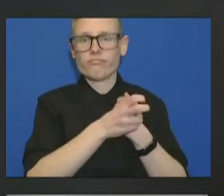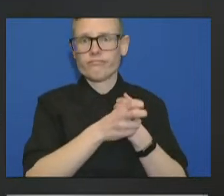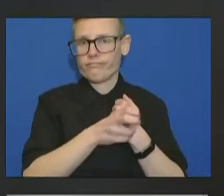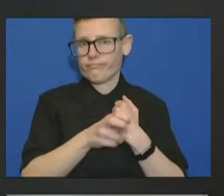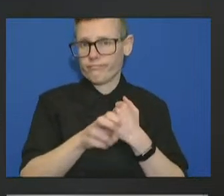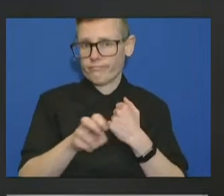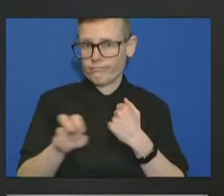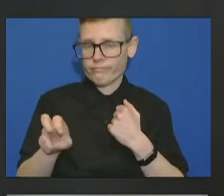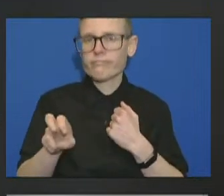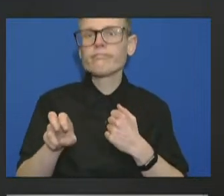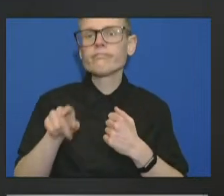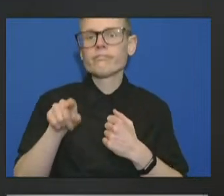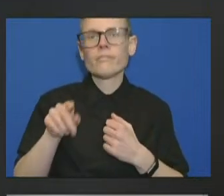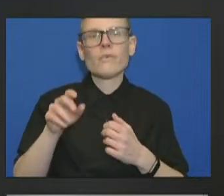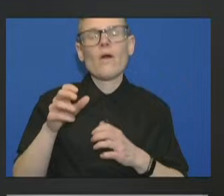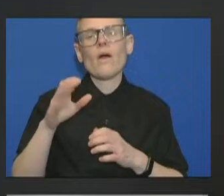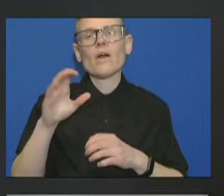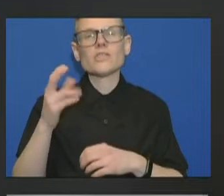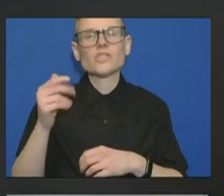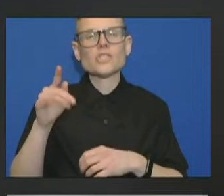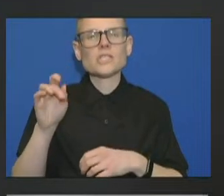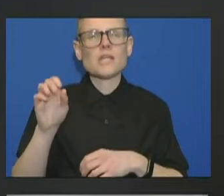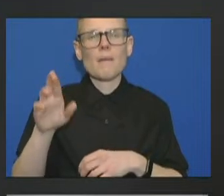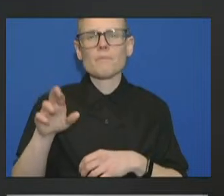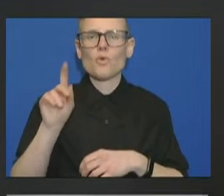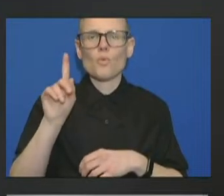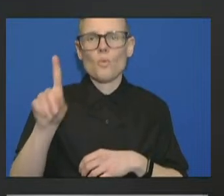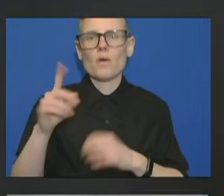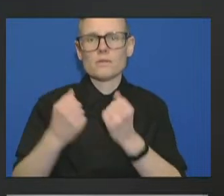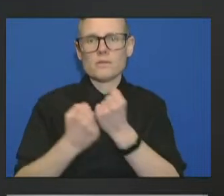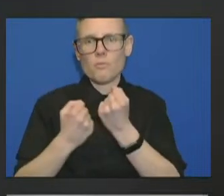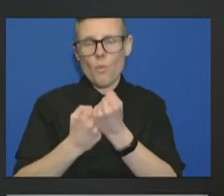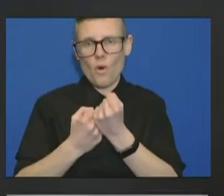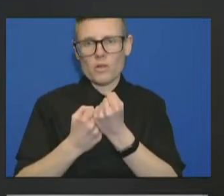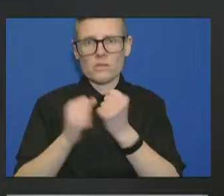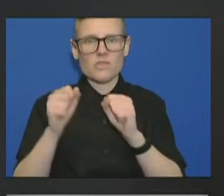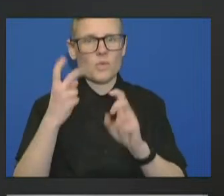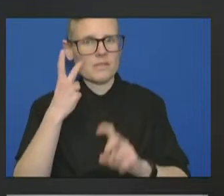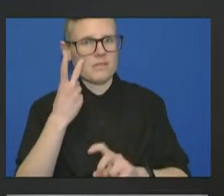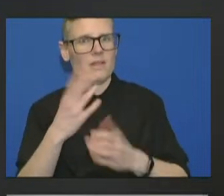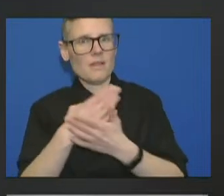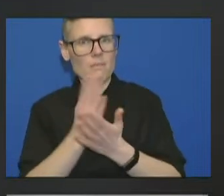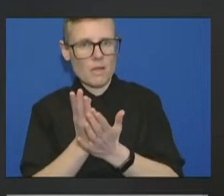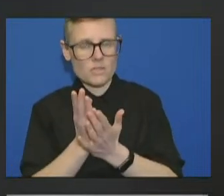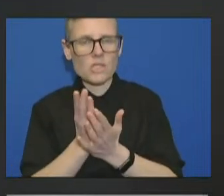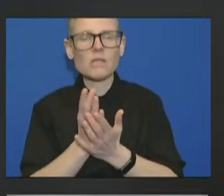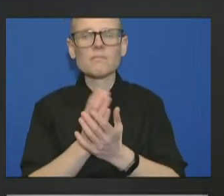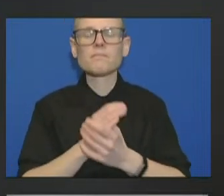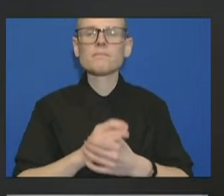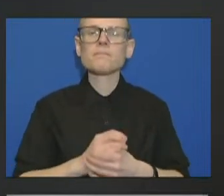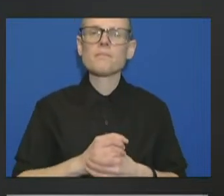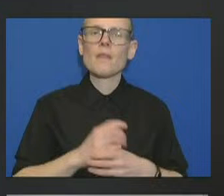and moving a lot of our centralized support to our our